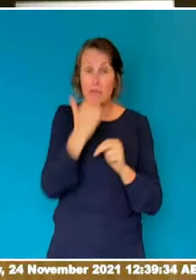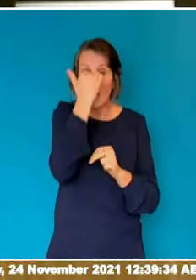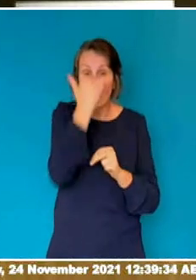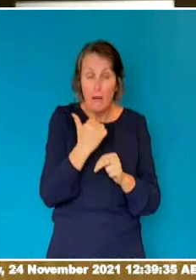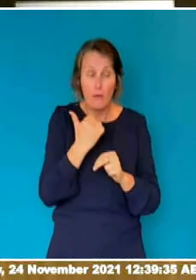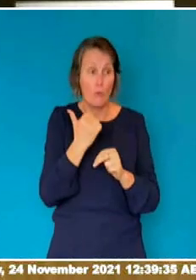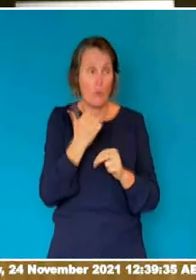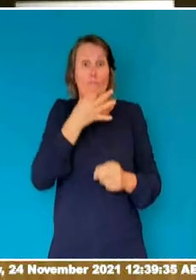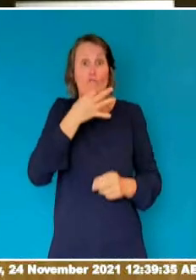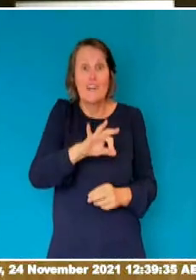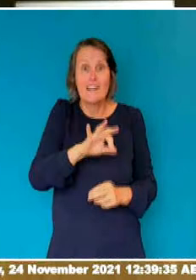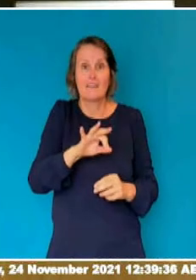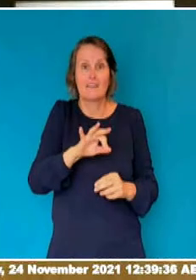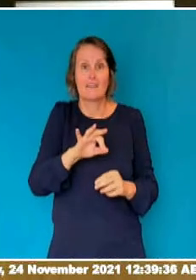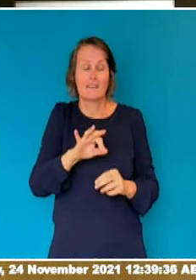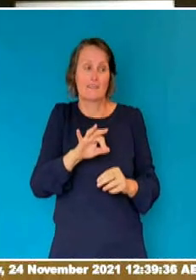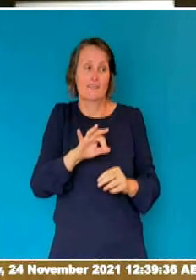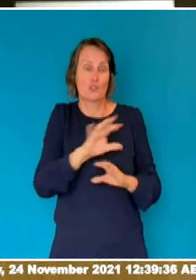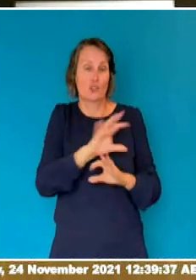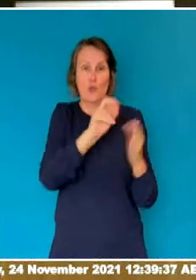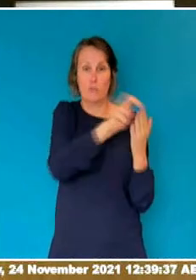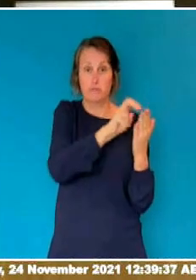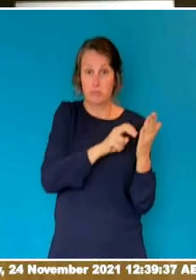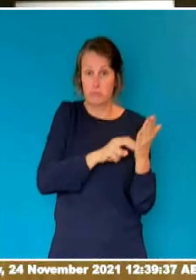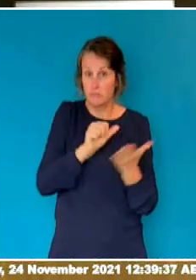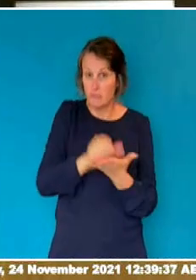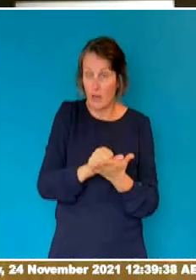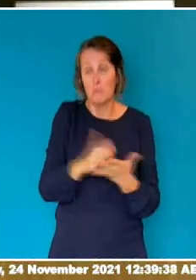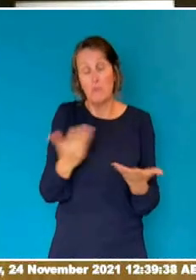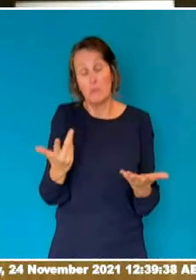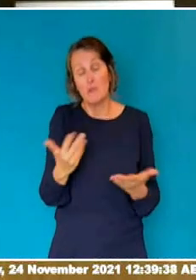Yes. I think that's a fair assessment.